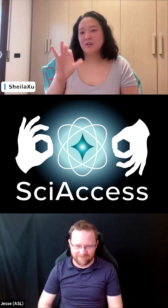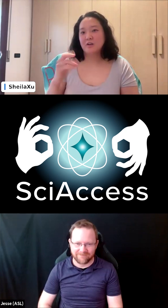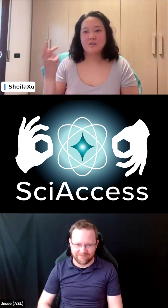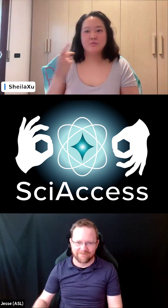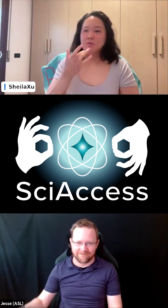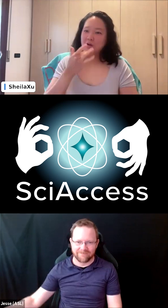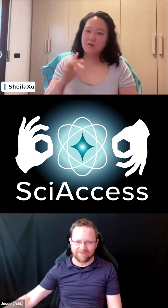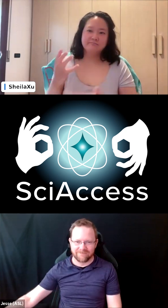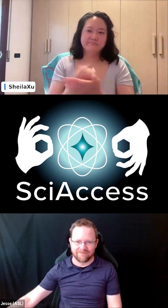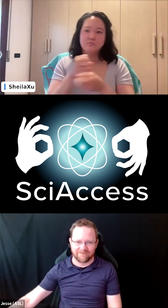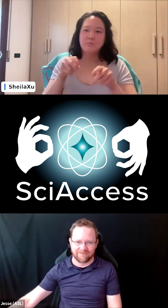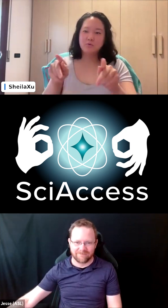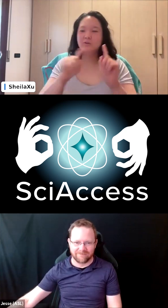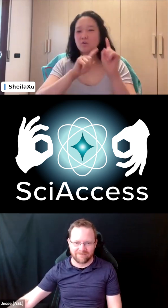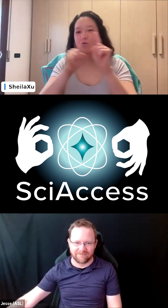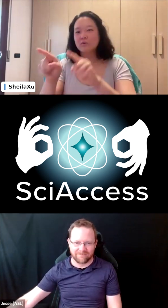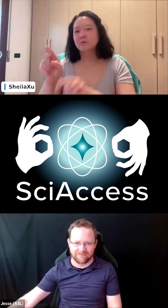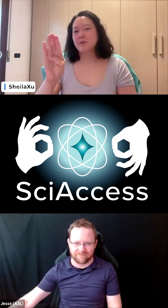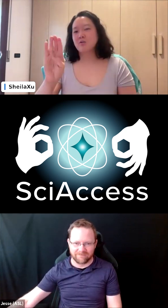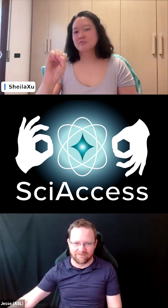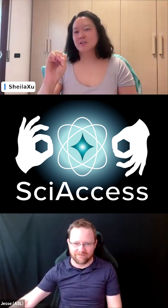Eric and I, we love the opportunity to go to biosphere